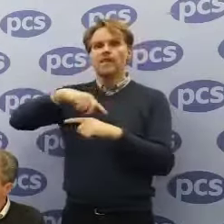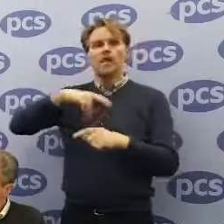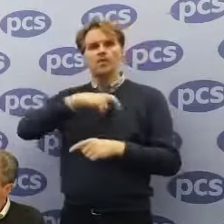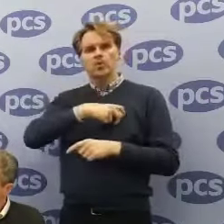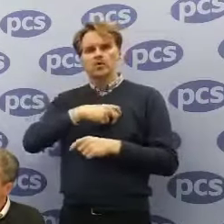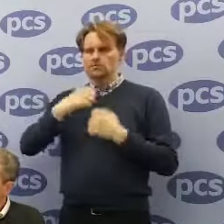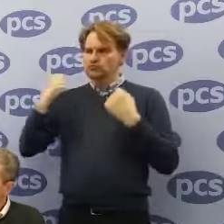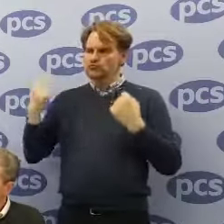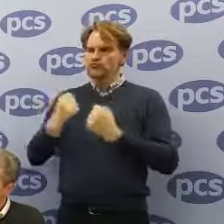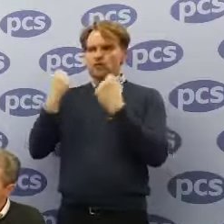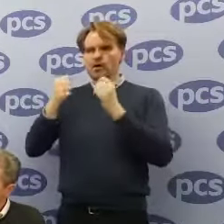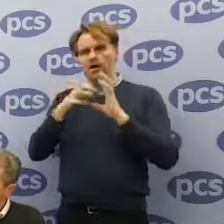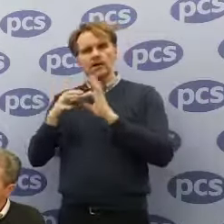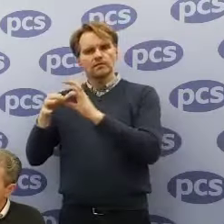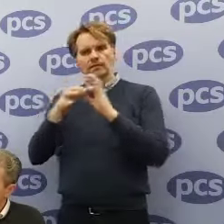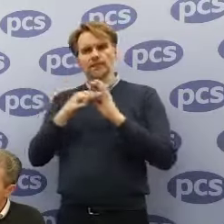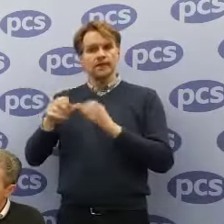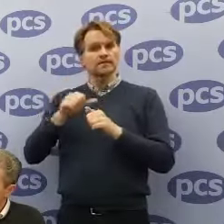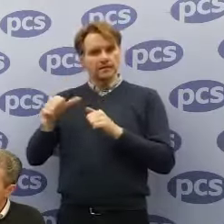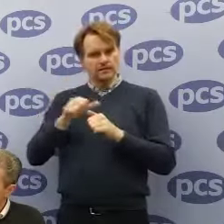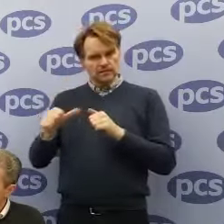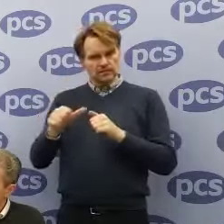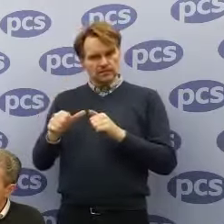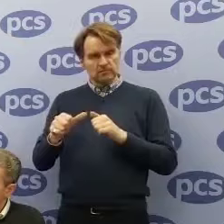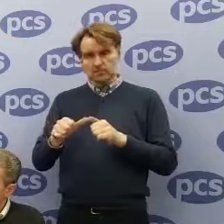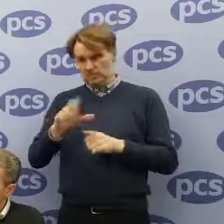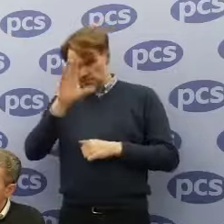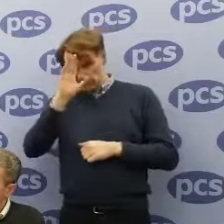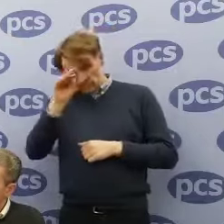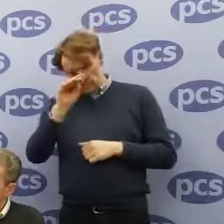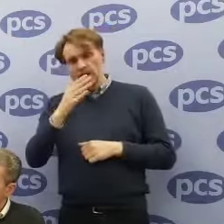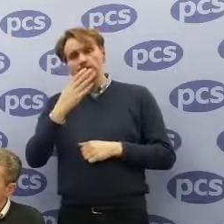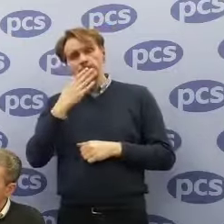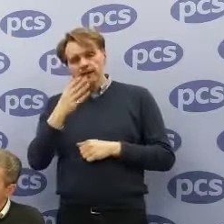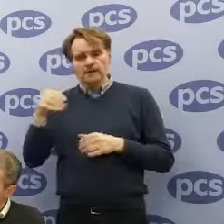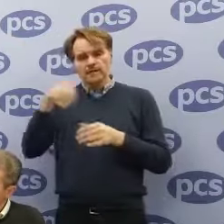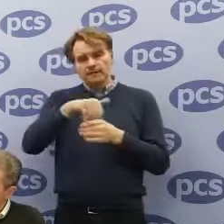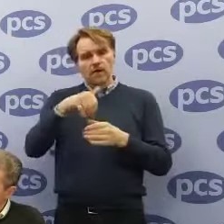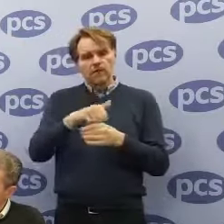arguments I would urge everyone to take part in the consultation because clearly